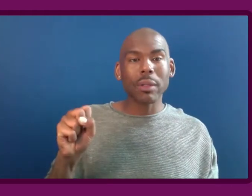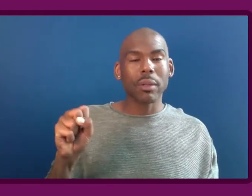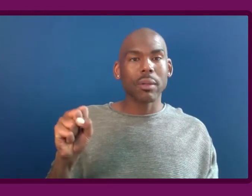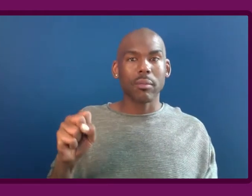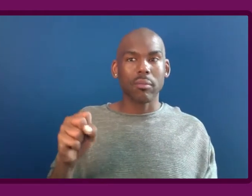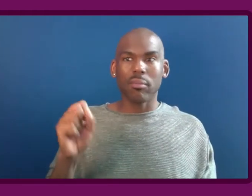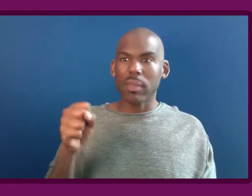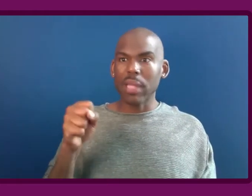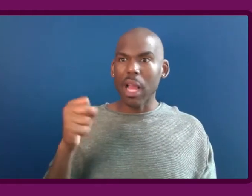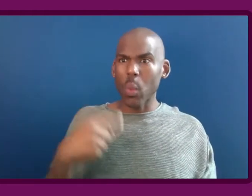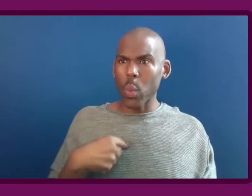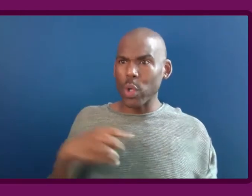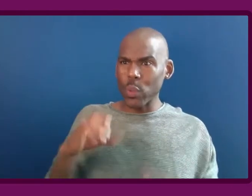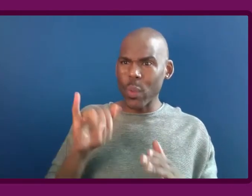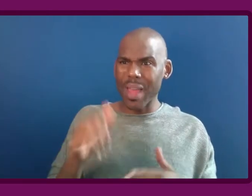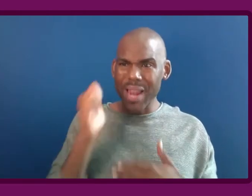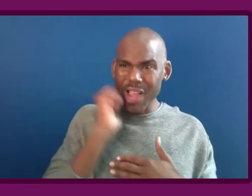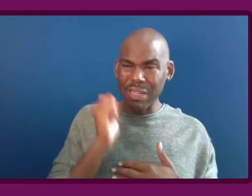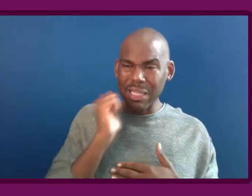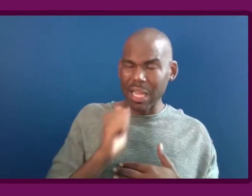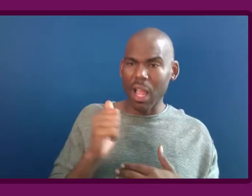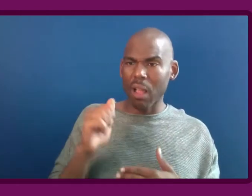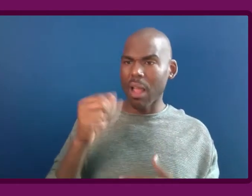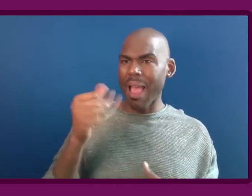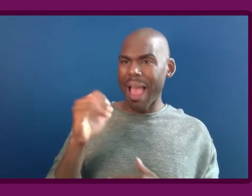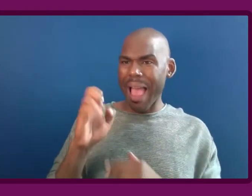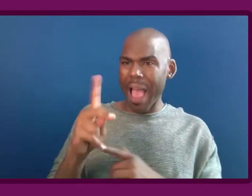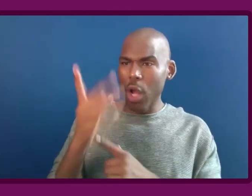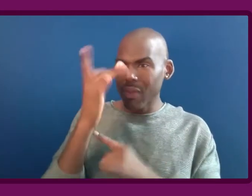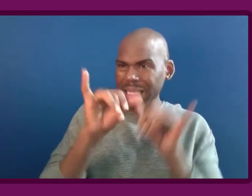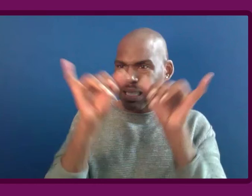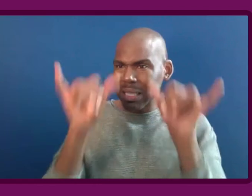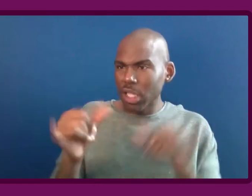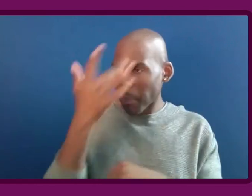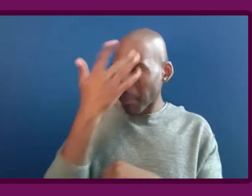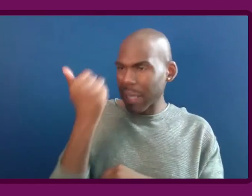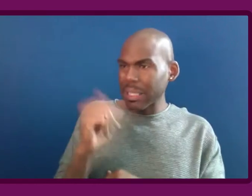because it doesn't work for us. It's something to be proud of. Yeah." But then I kept thinking,